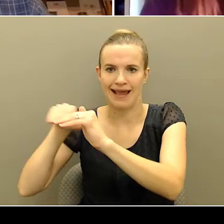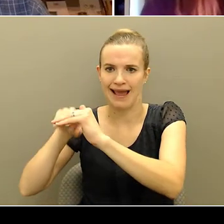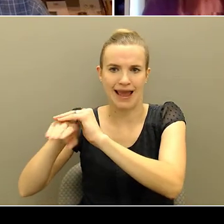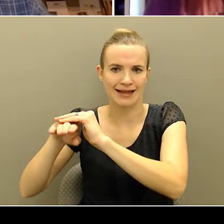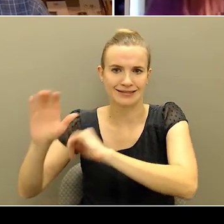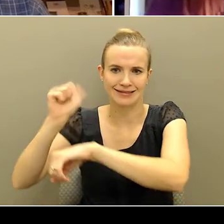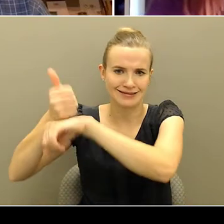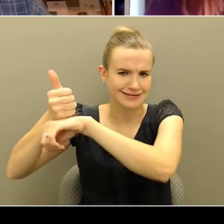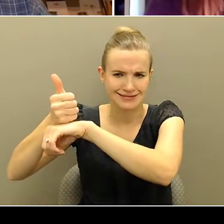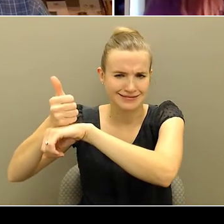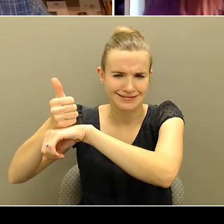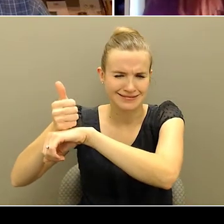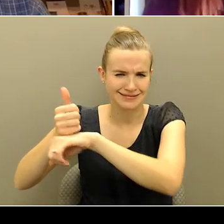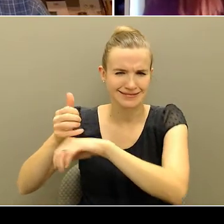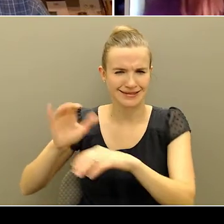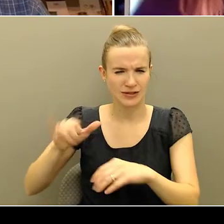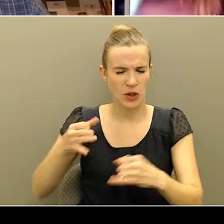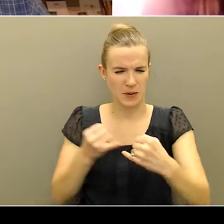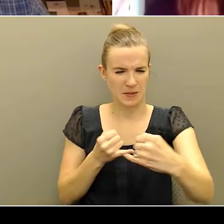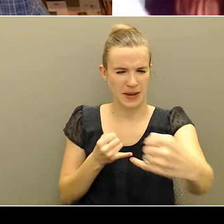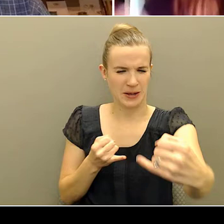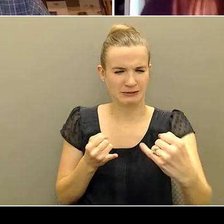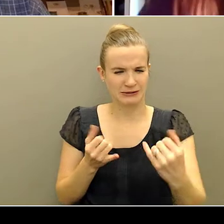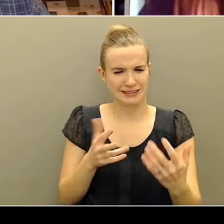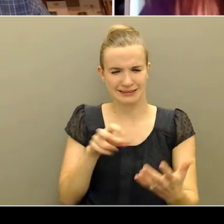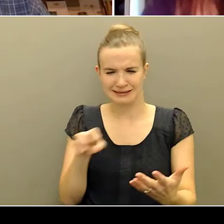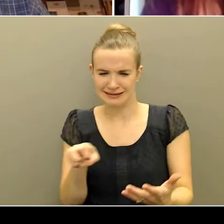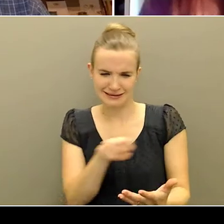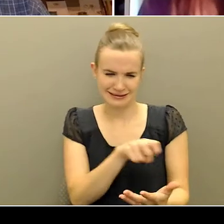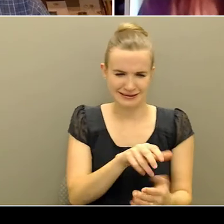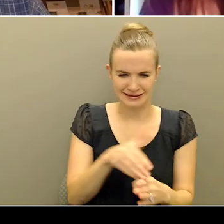really important word in order to include as many people as possible. You